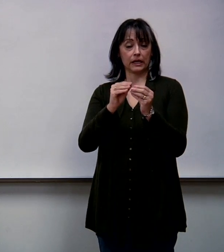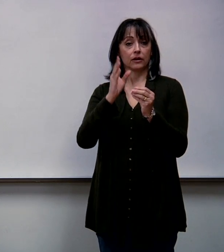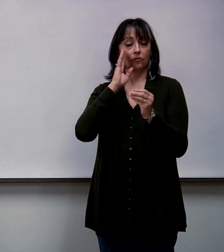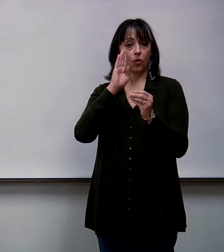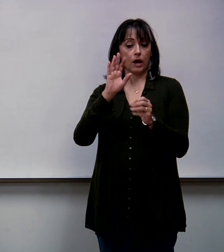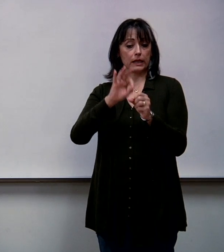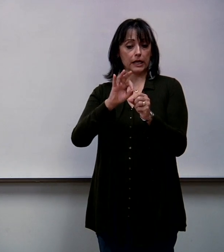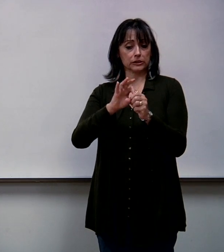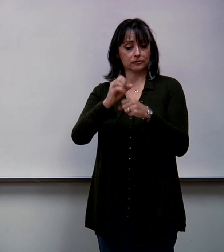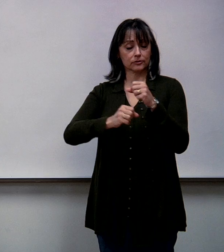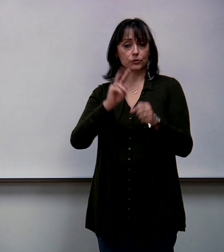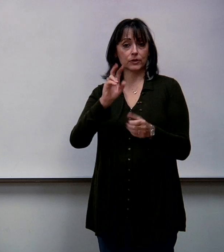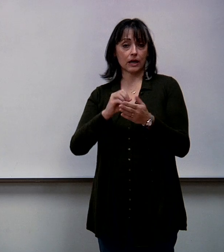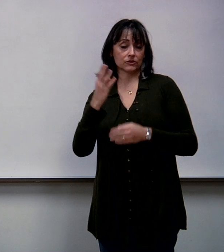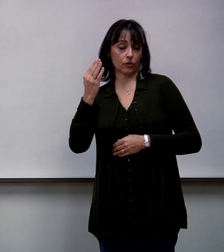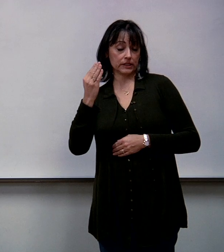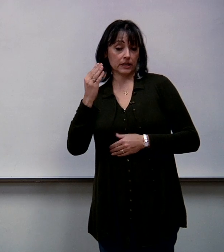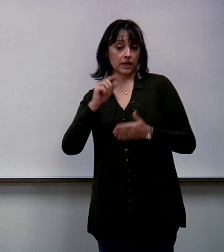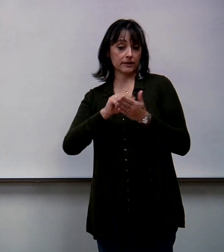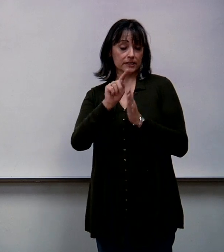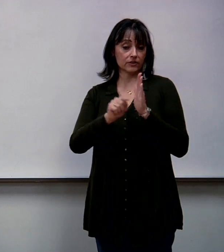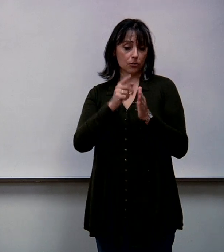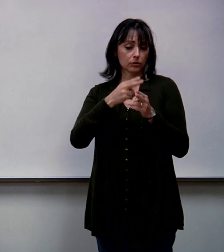This video will give you a brief overview